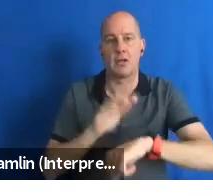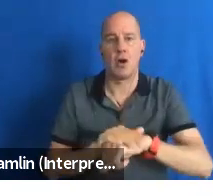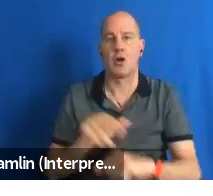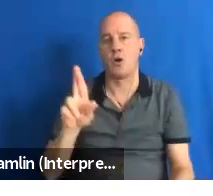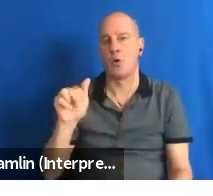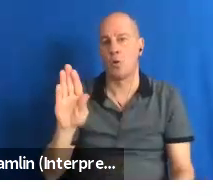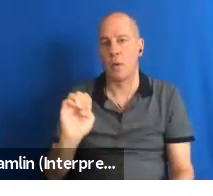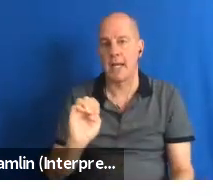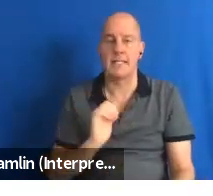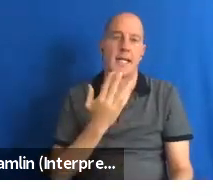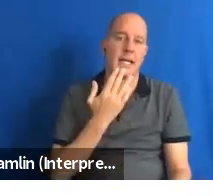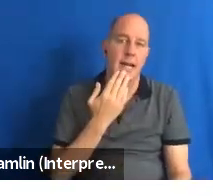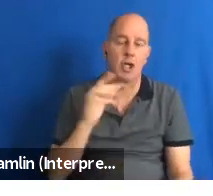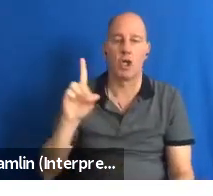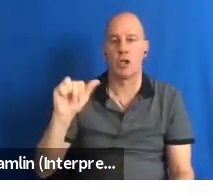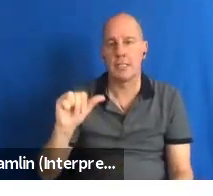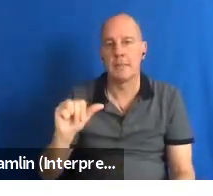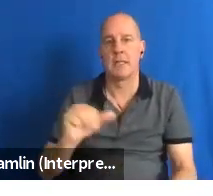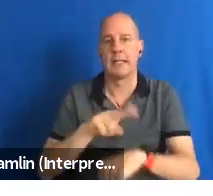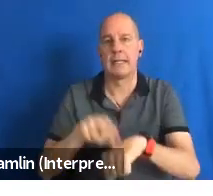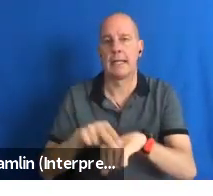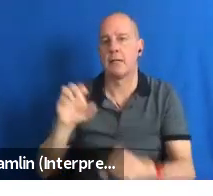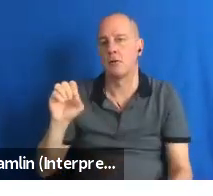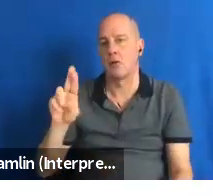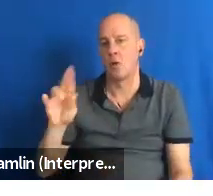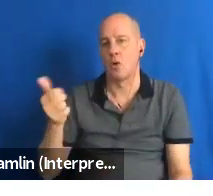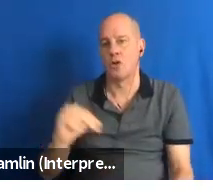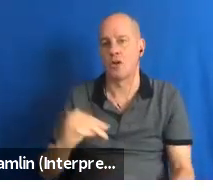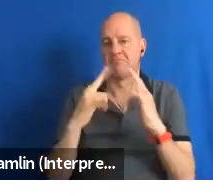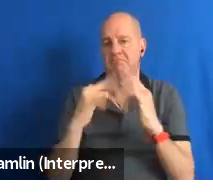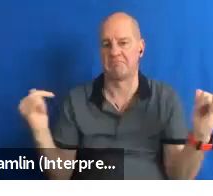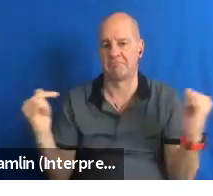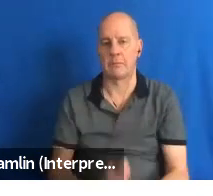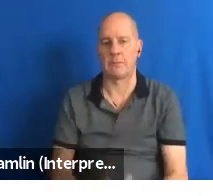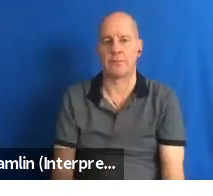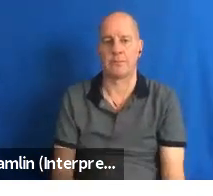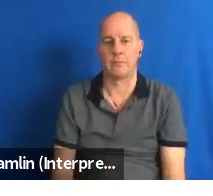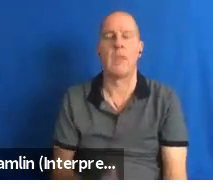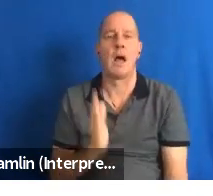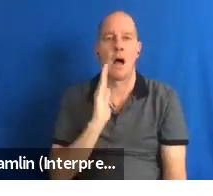disability, etc. So I want to draw your attention to that. Again, I'll put it in the chat function